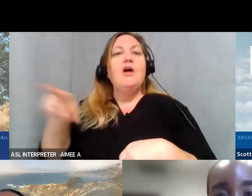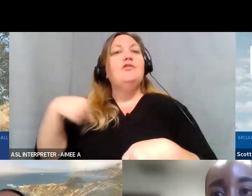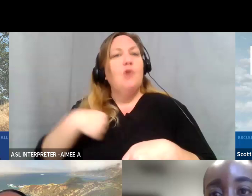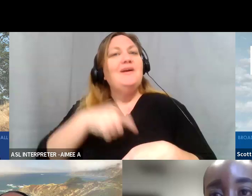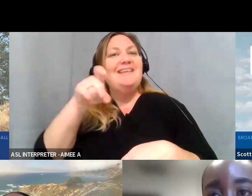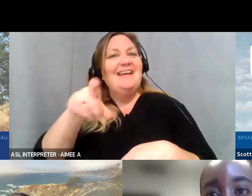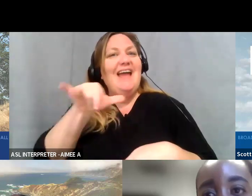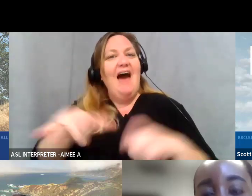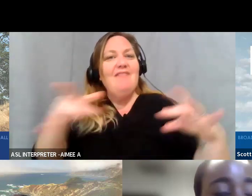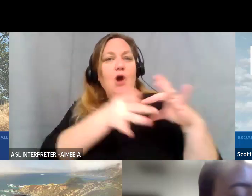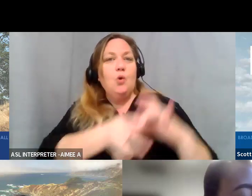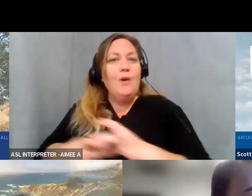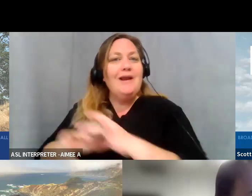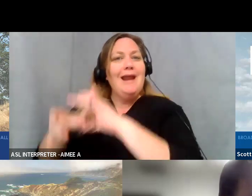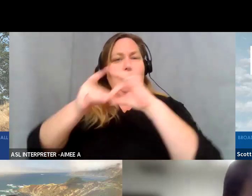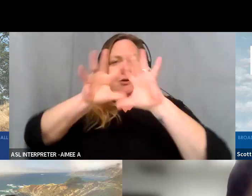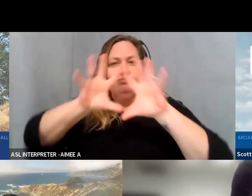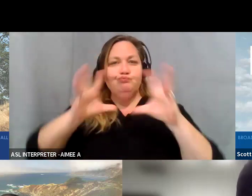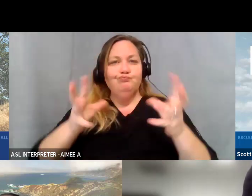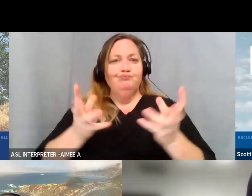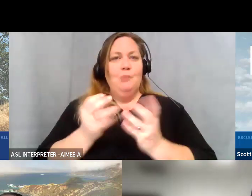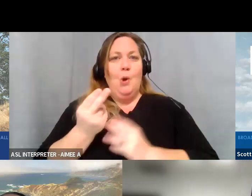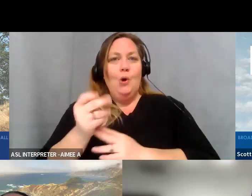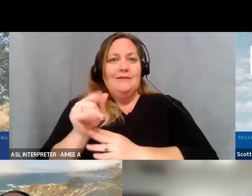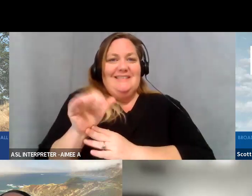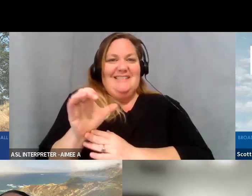coordinated approach as we're looking at these different activities. Just something for you guys